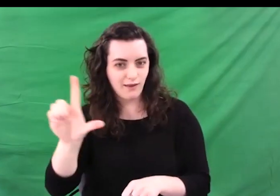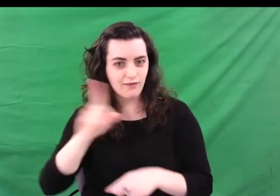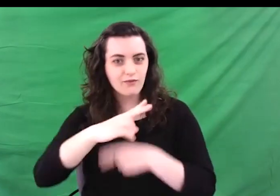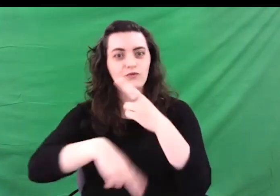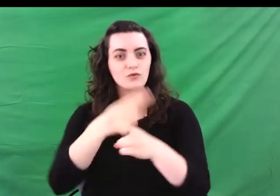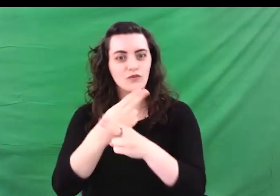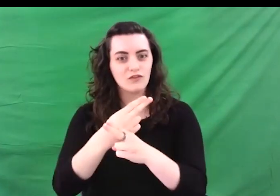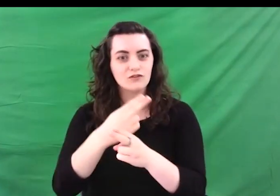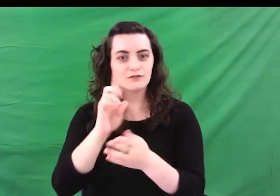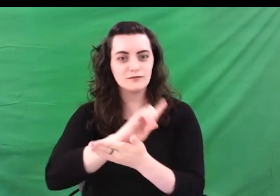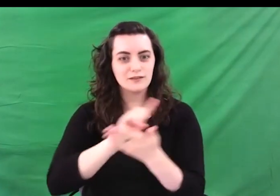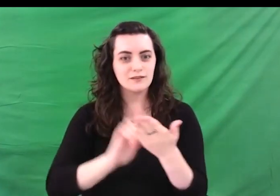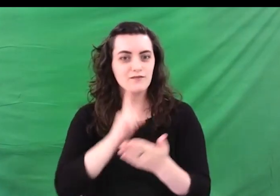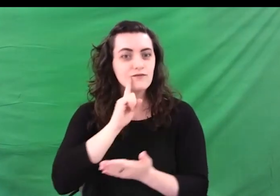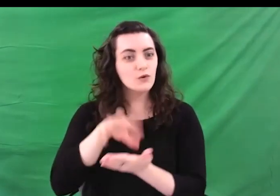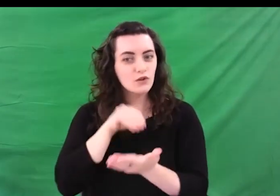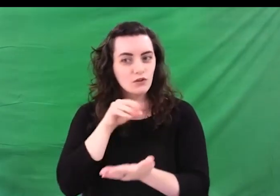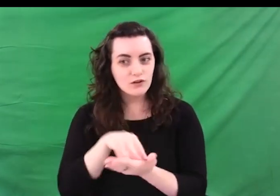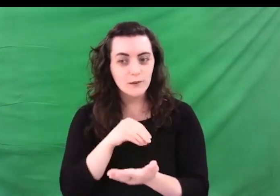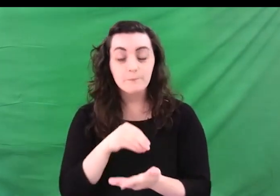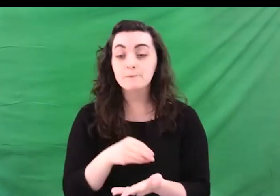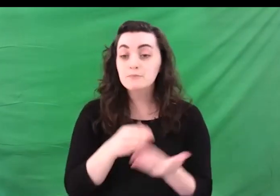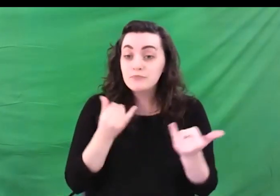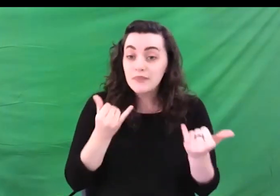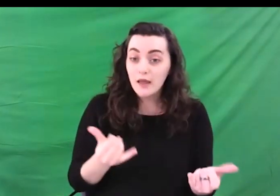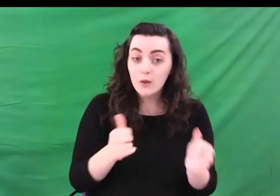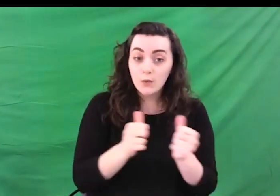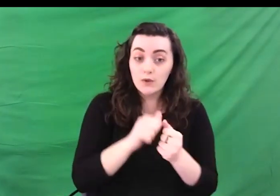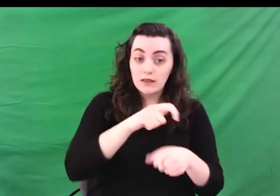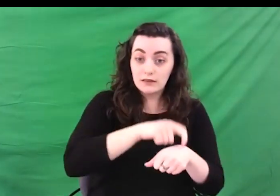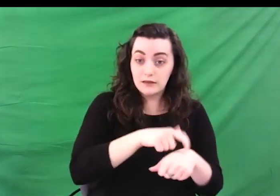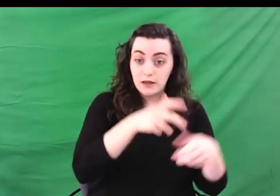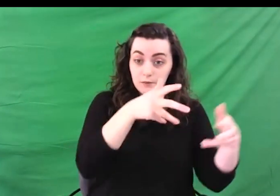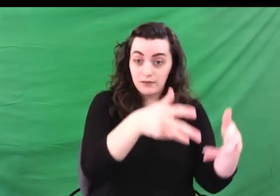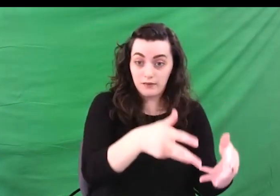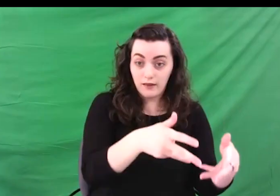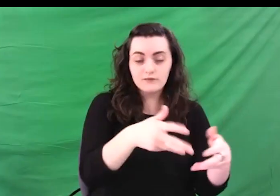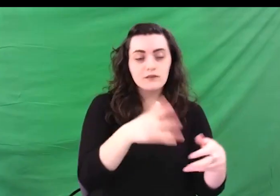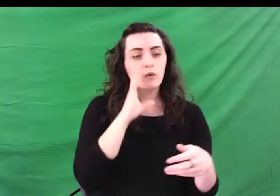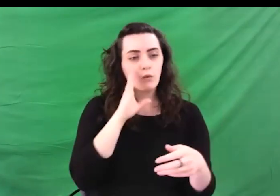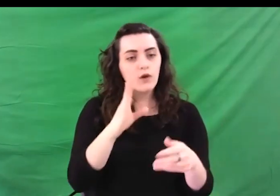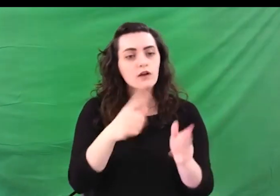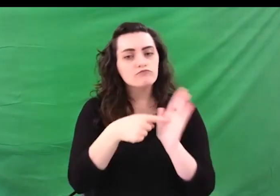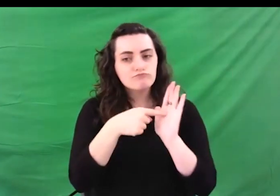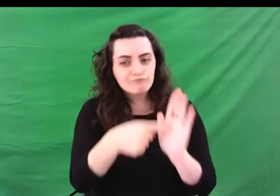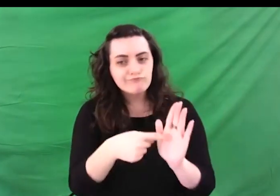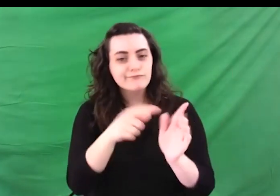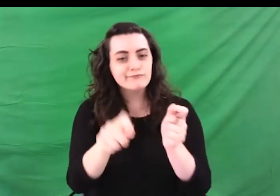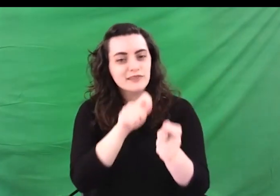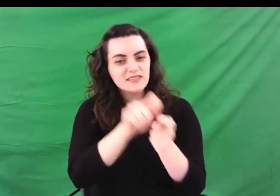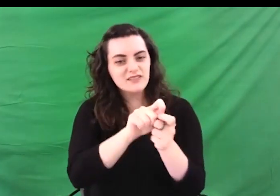So for the remaining time, I'm going to share some specific examples of students